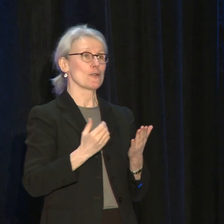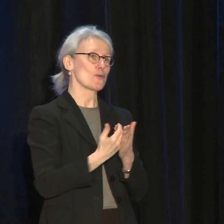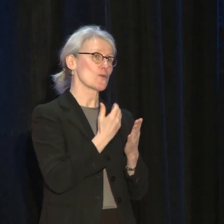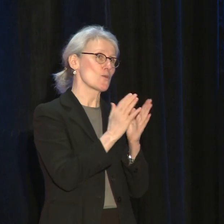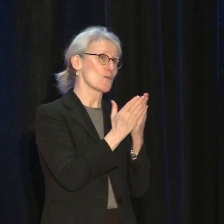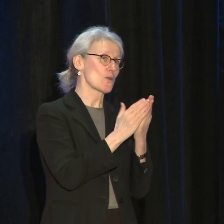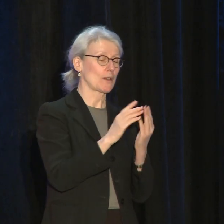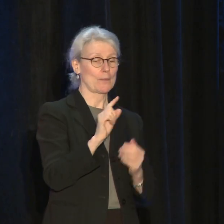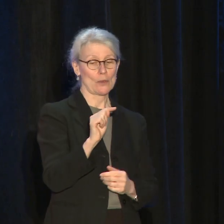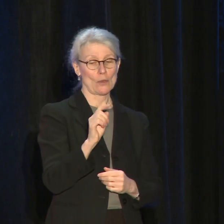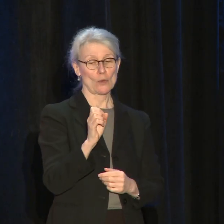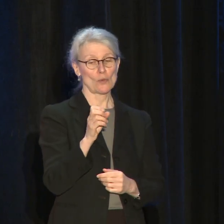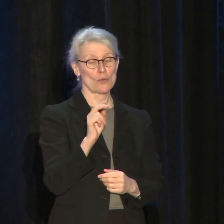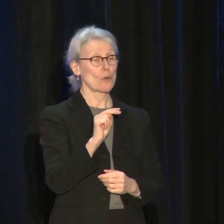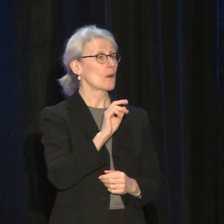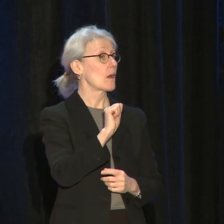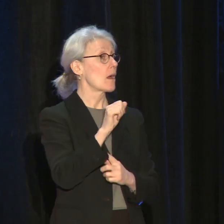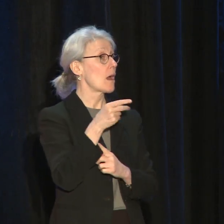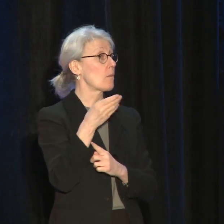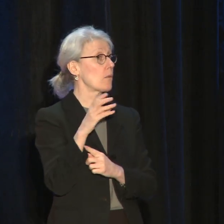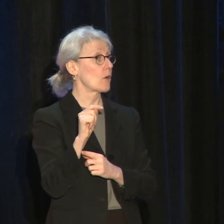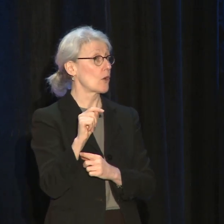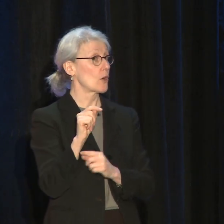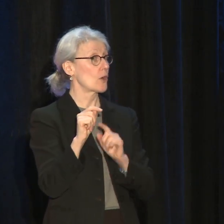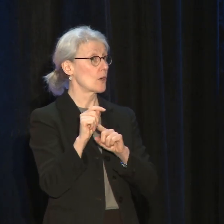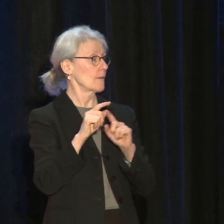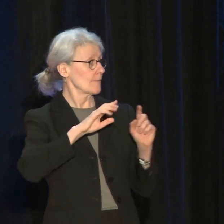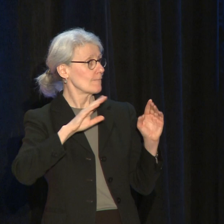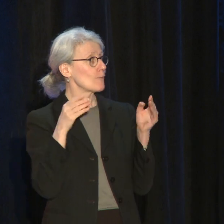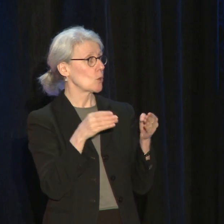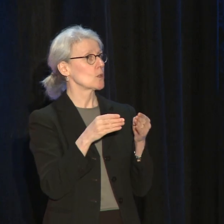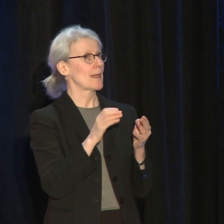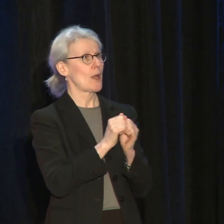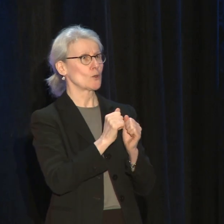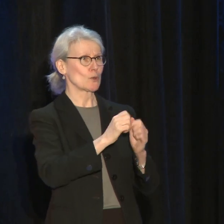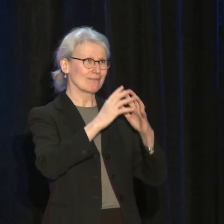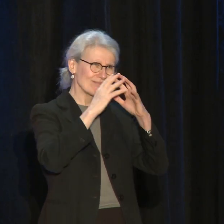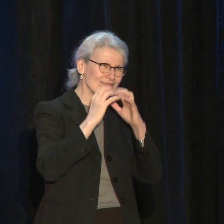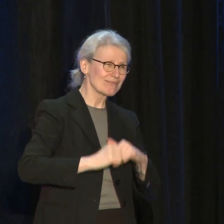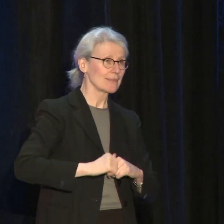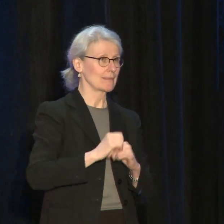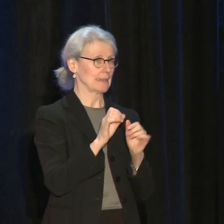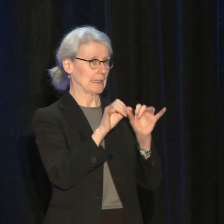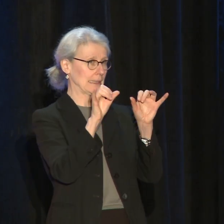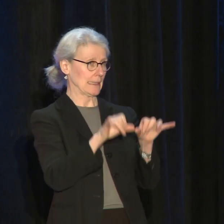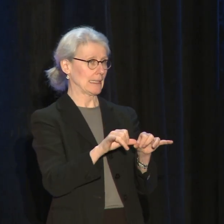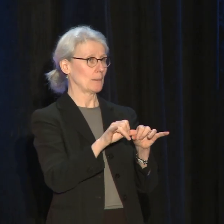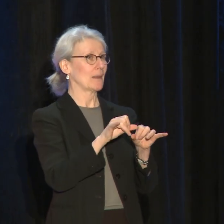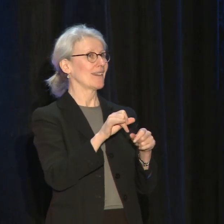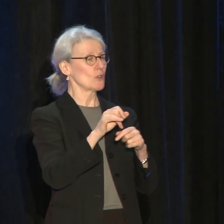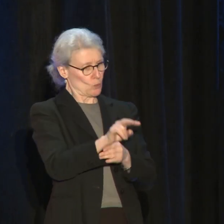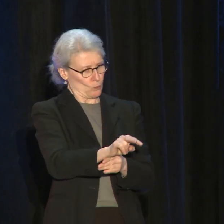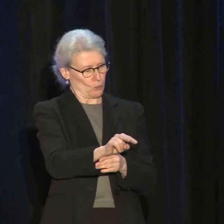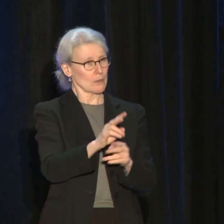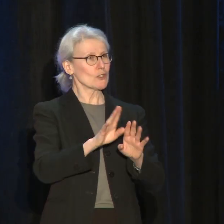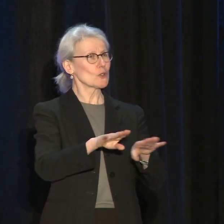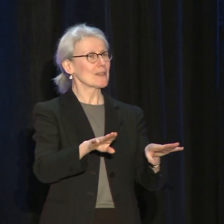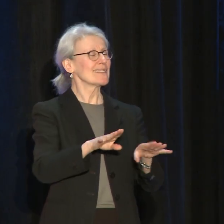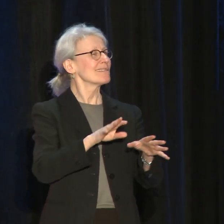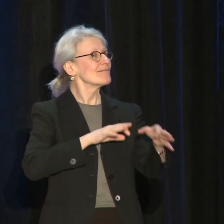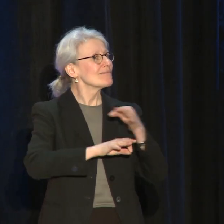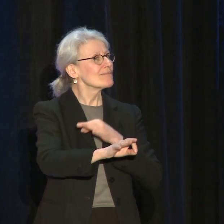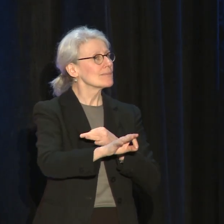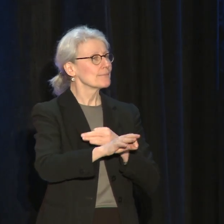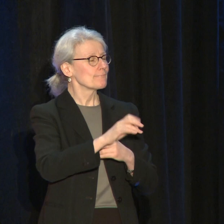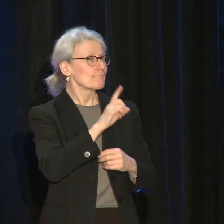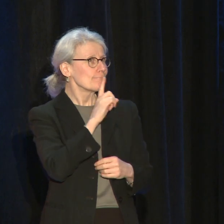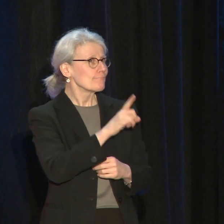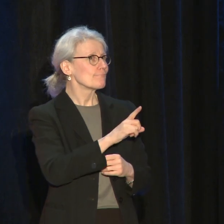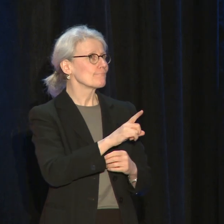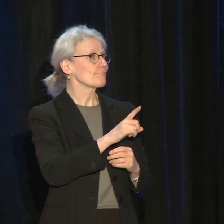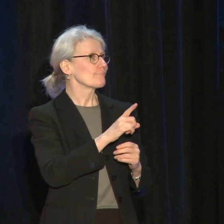that is focused on abolishing the family policing system and replacing it with a truly caring,